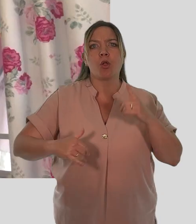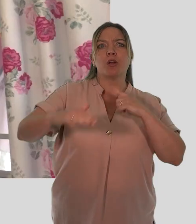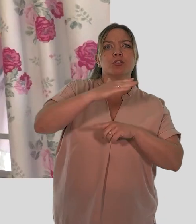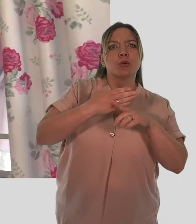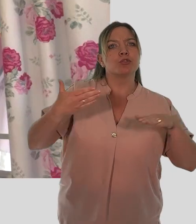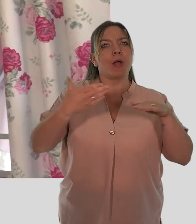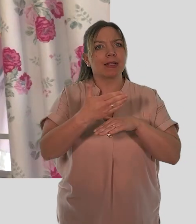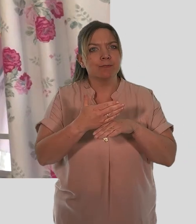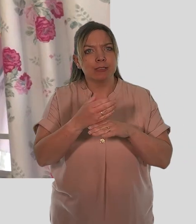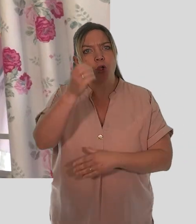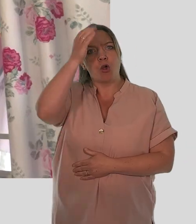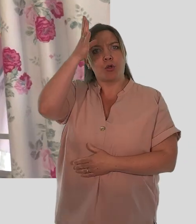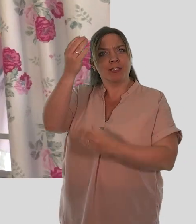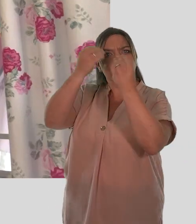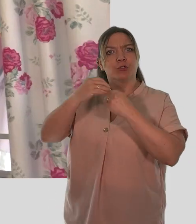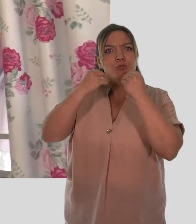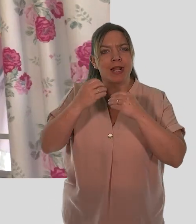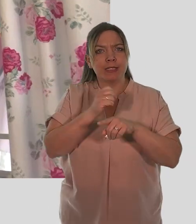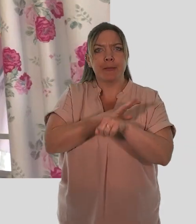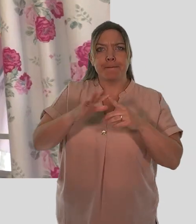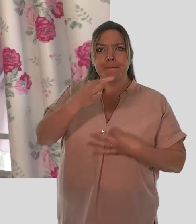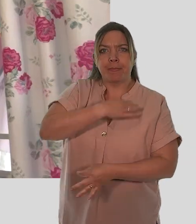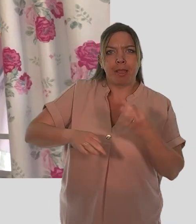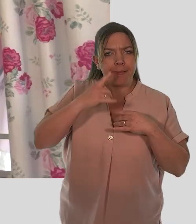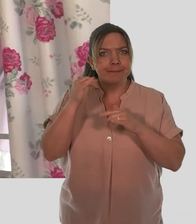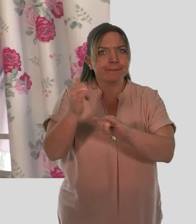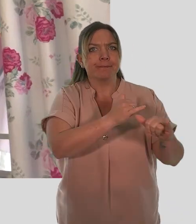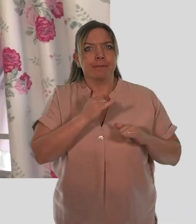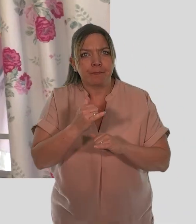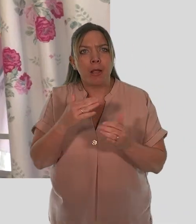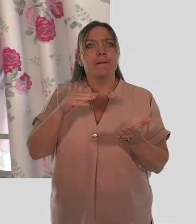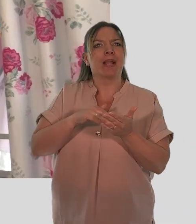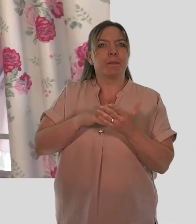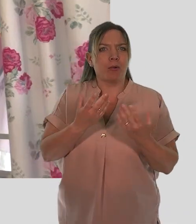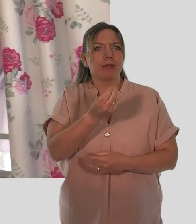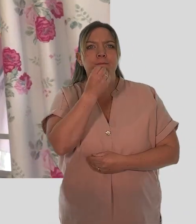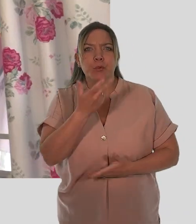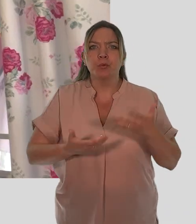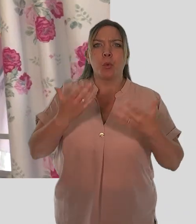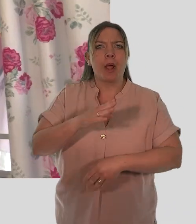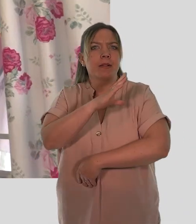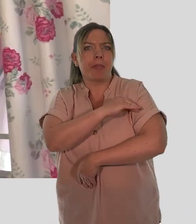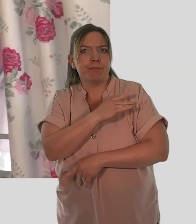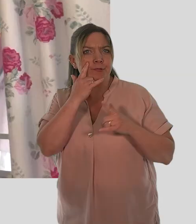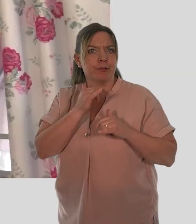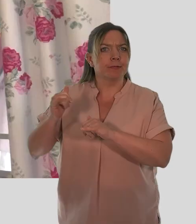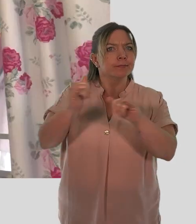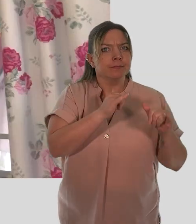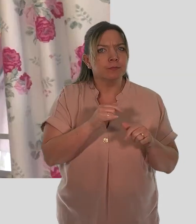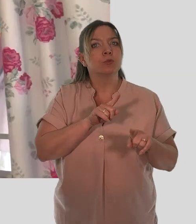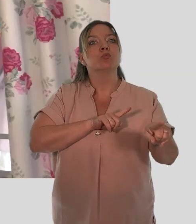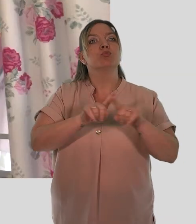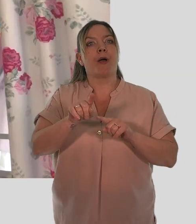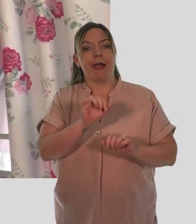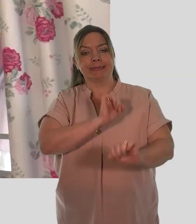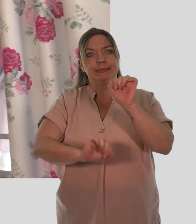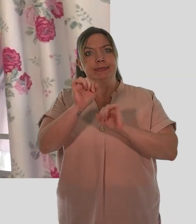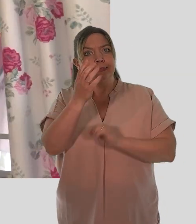Partnerships are also required between government, clinicians and pharmaceutical companies to ensure equal access across the region